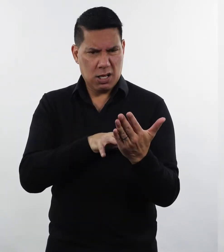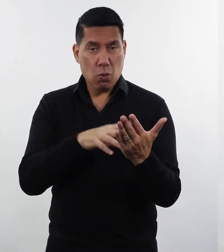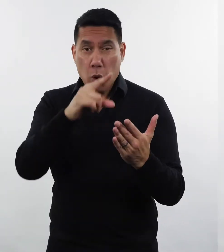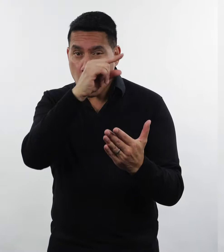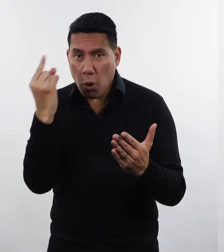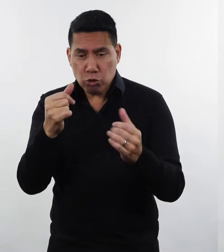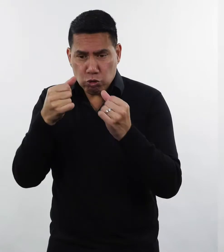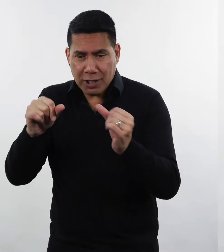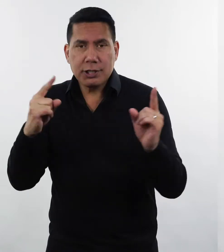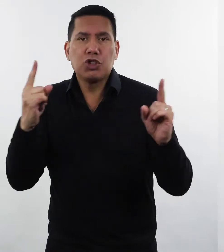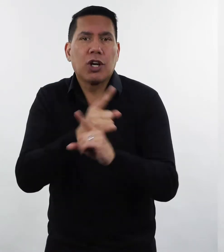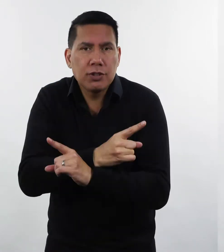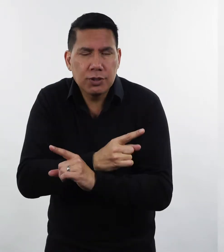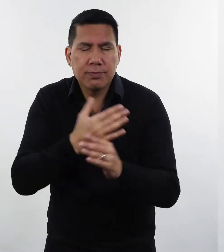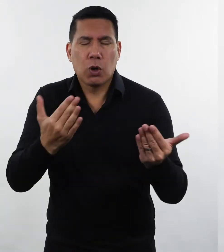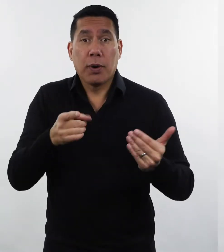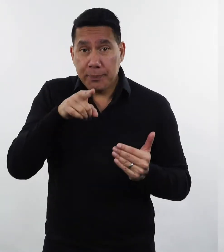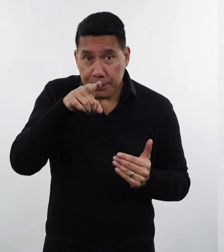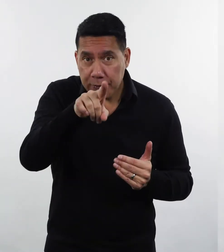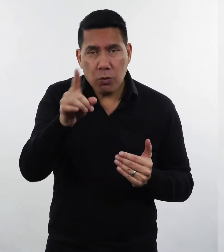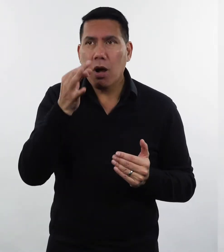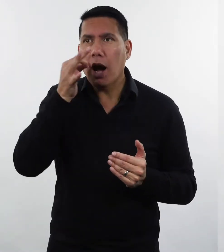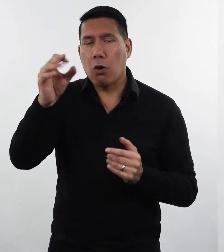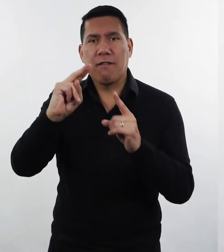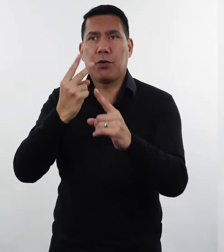The NDIA conducts a review of the participant’s plan,